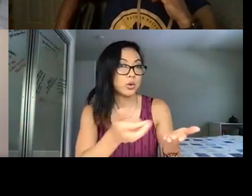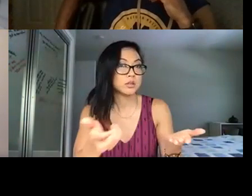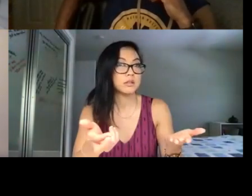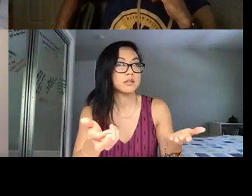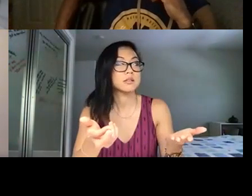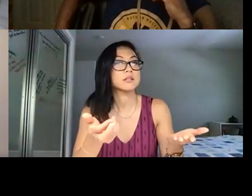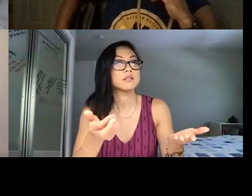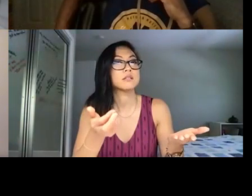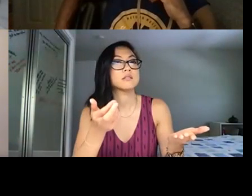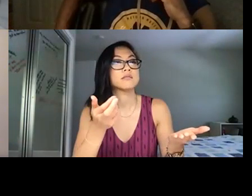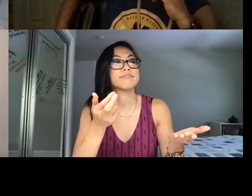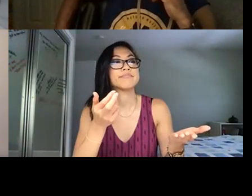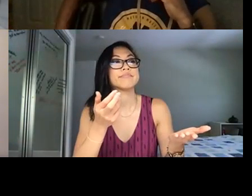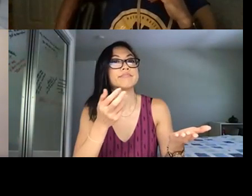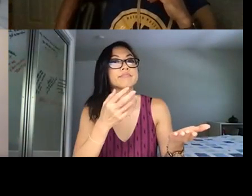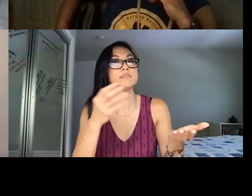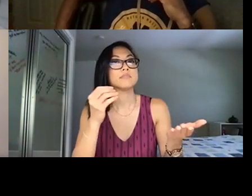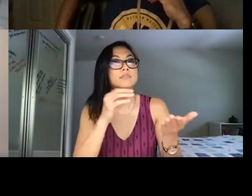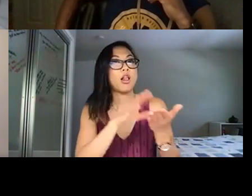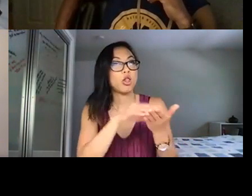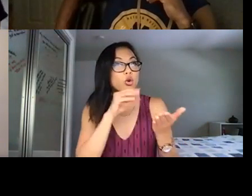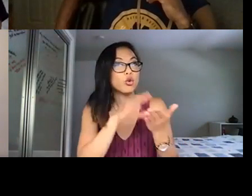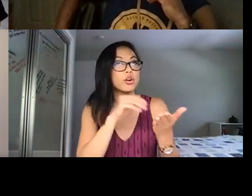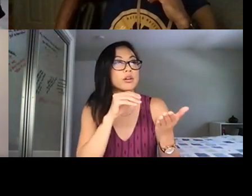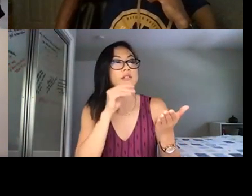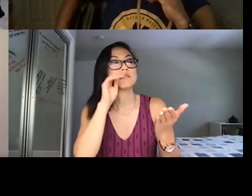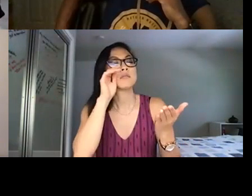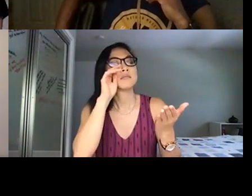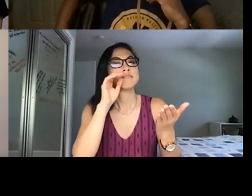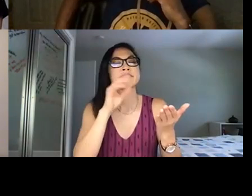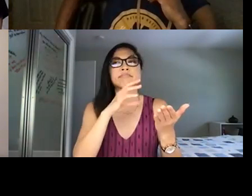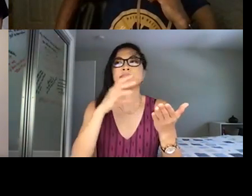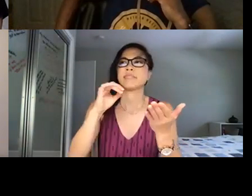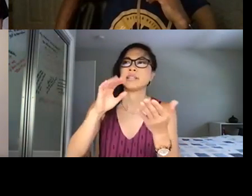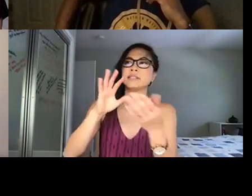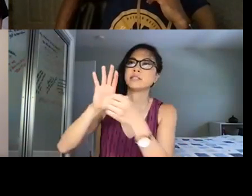And learning and pressing the organizations which -- with which I am involved